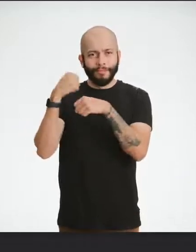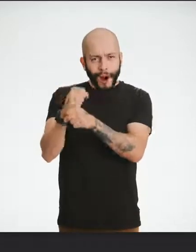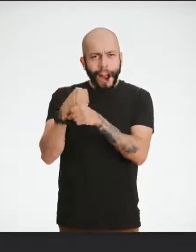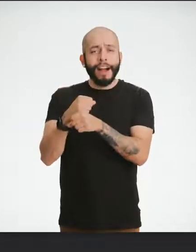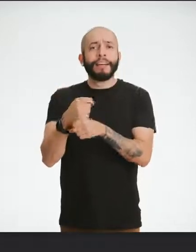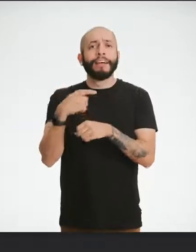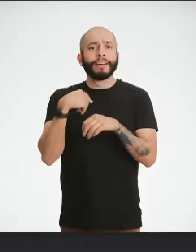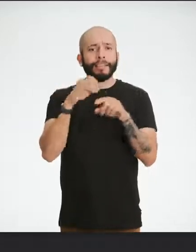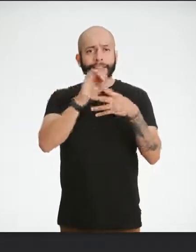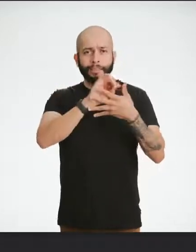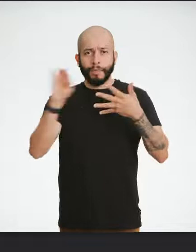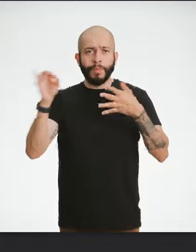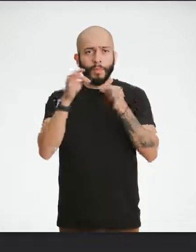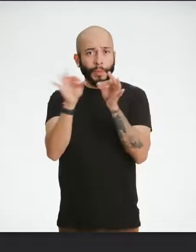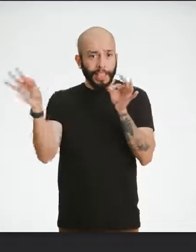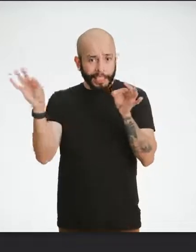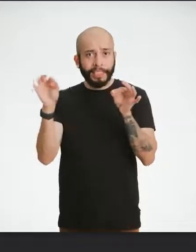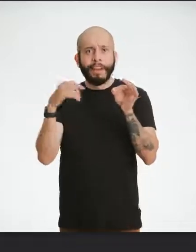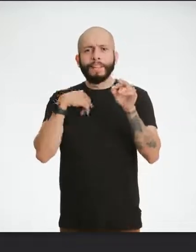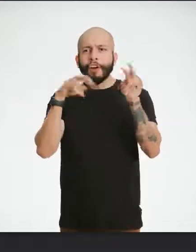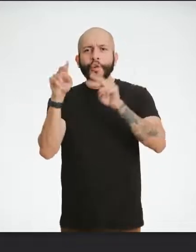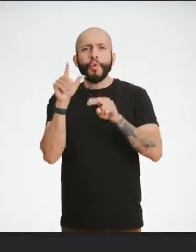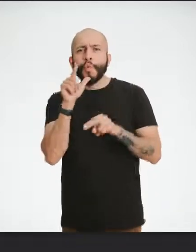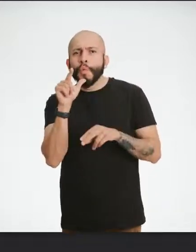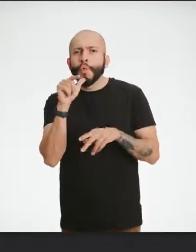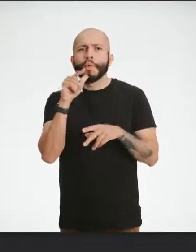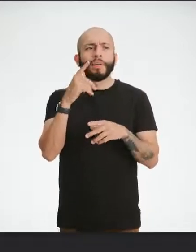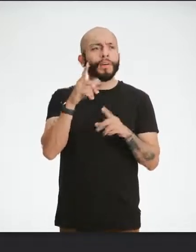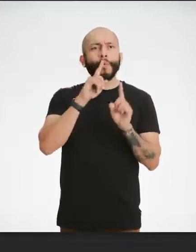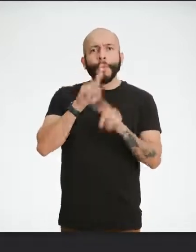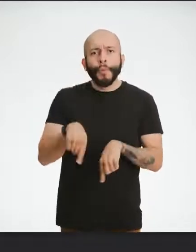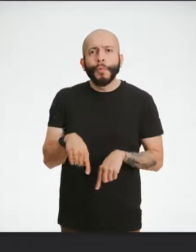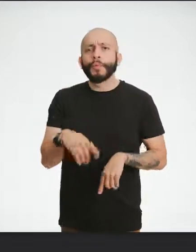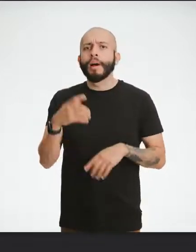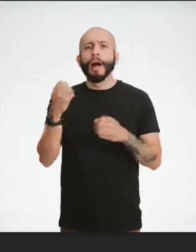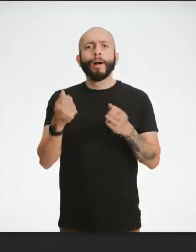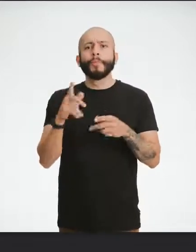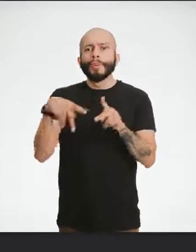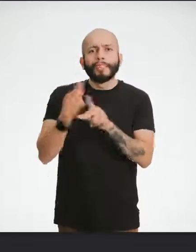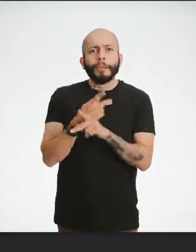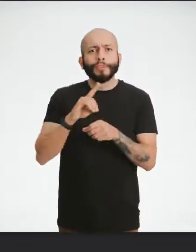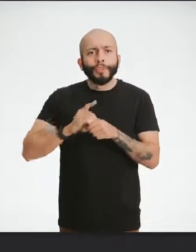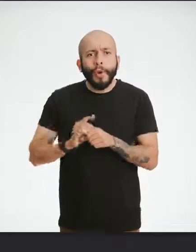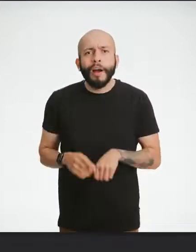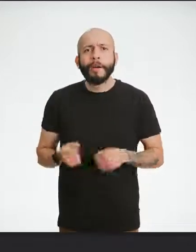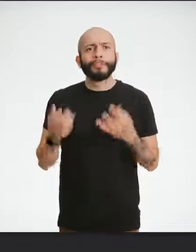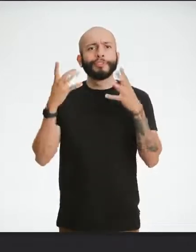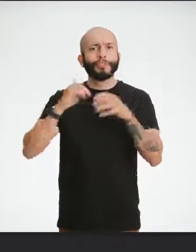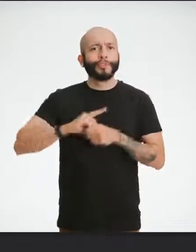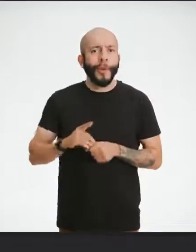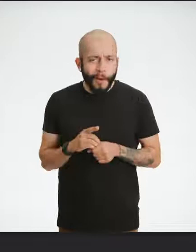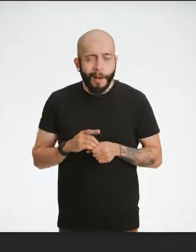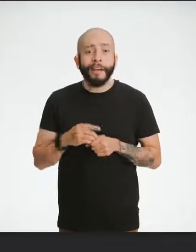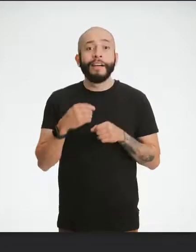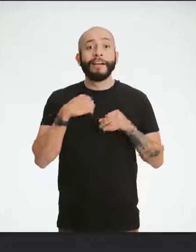Now I'll type the expression, and pull out who made the order, the donut type, and the number of donuts.